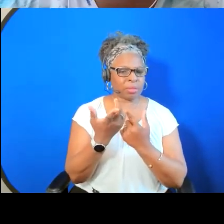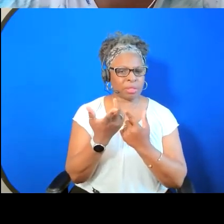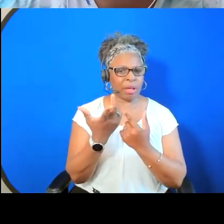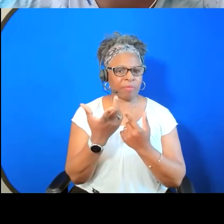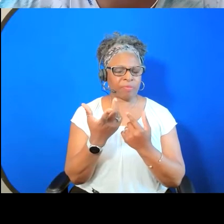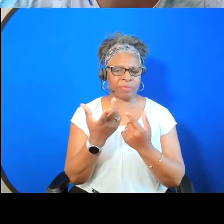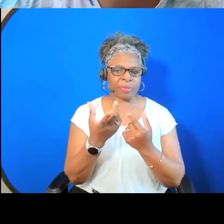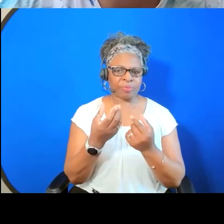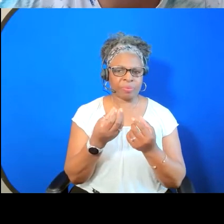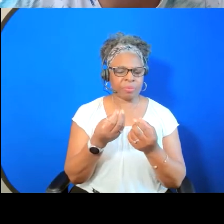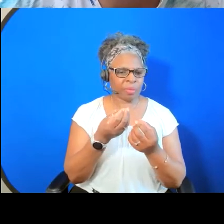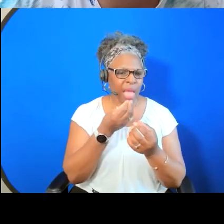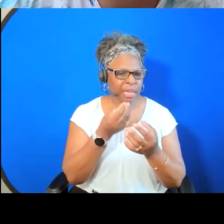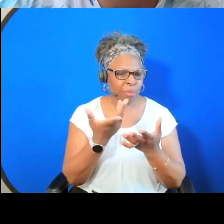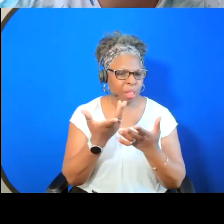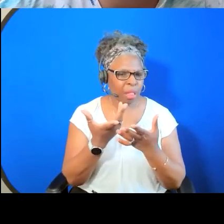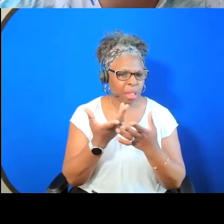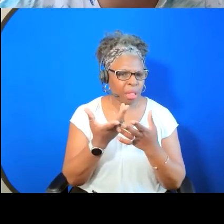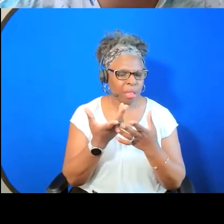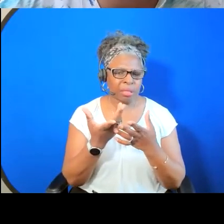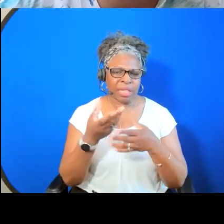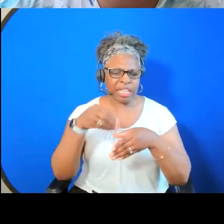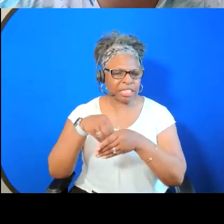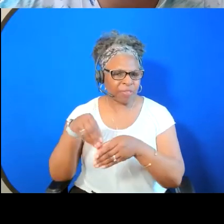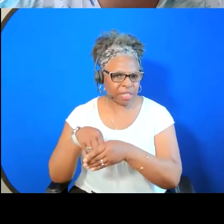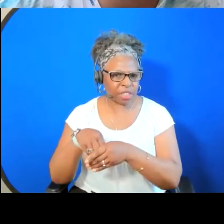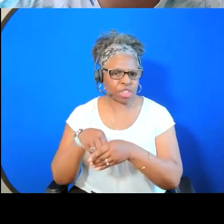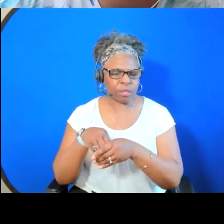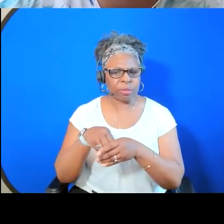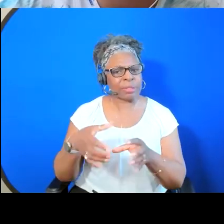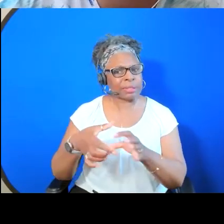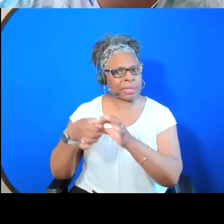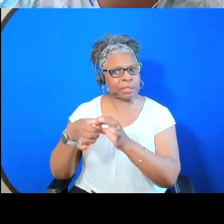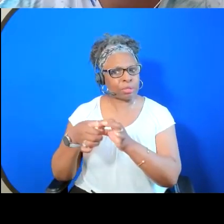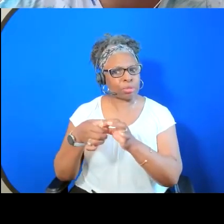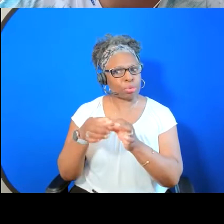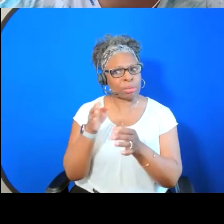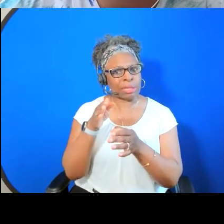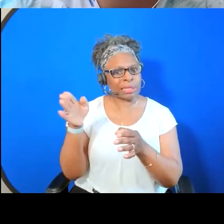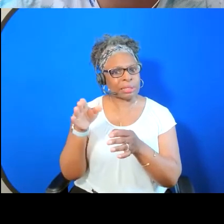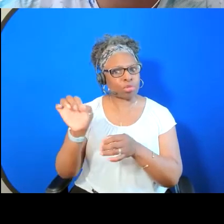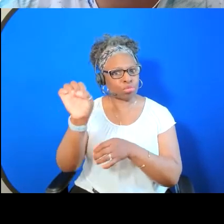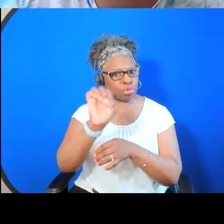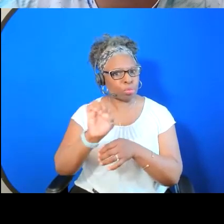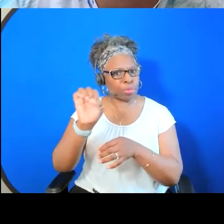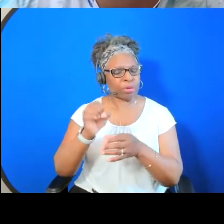And it happened at Studio Voltaire, and it was in partnership with Eastern European Resource Centre, and art collective, They Are Here.